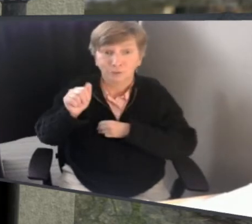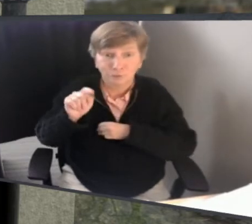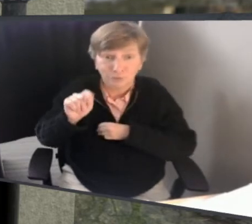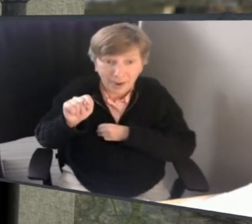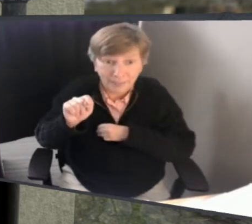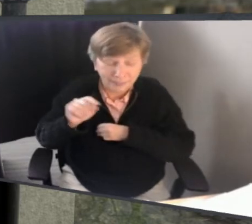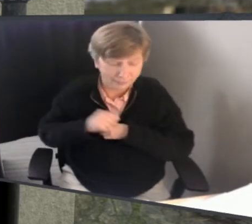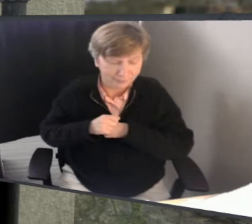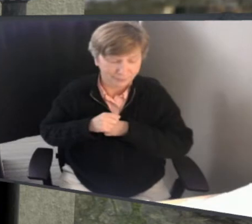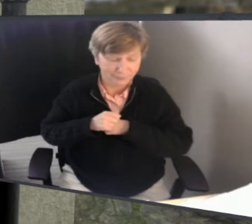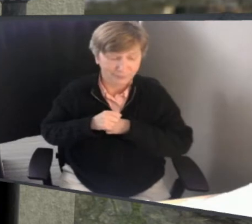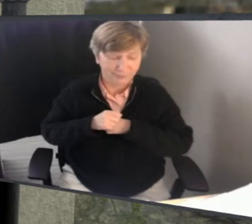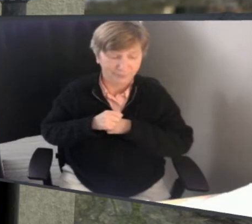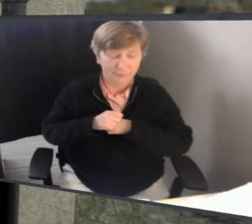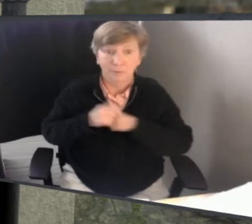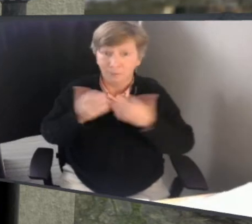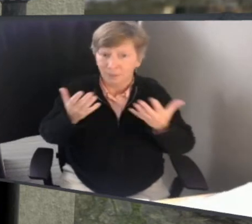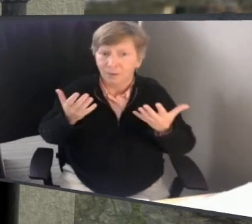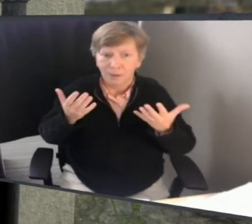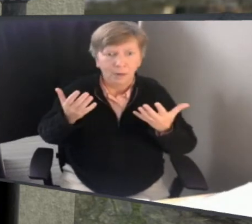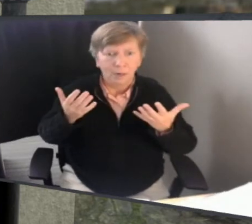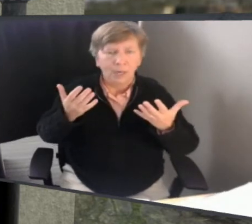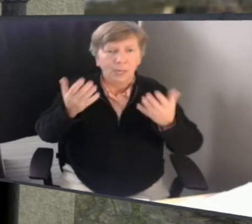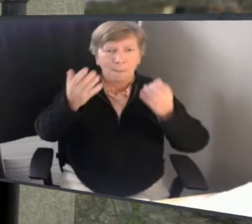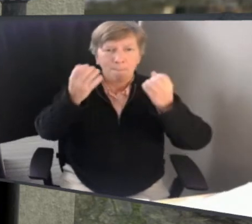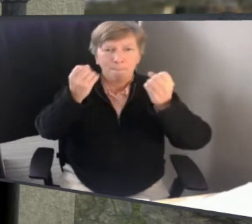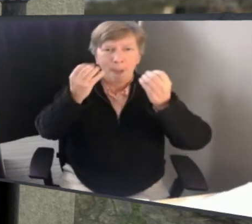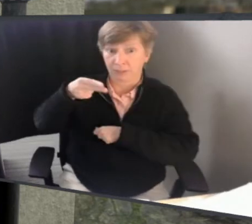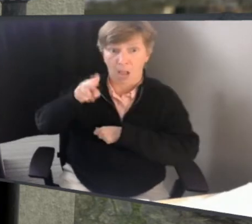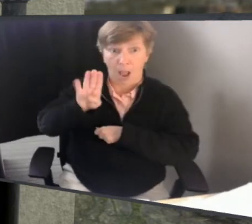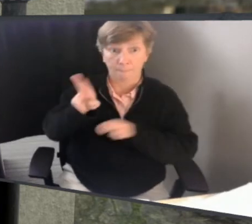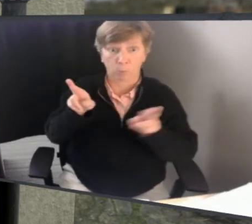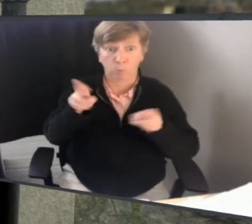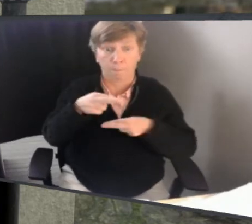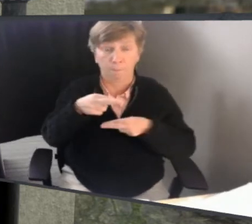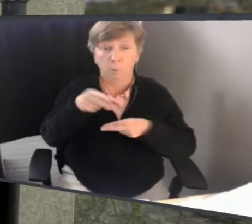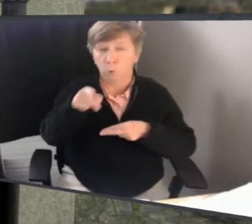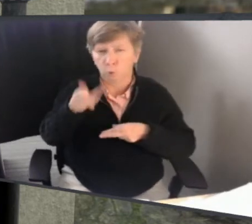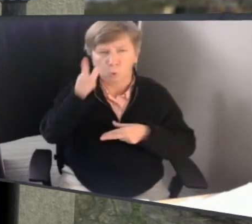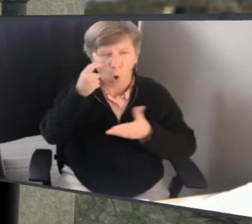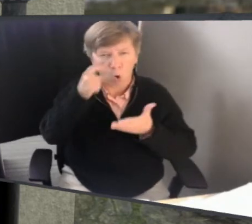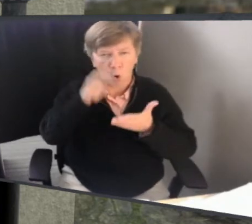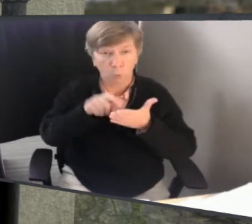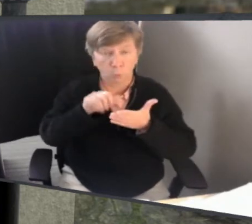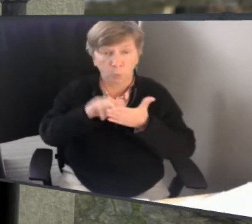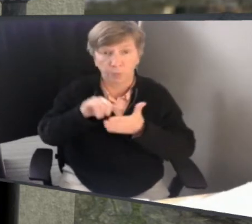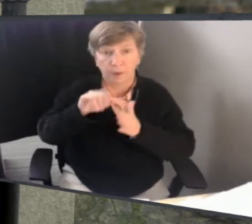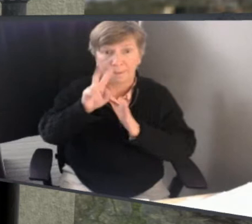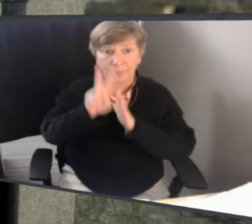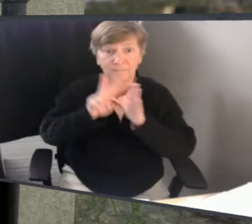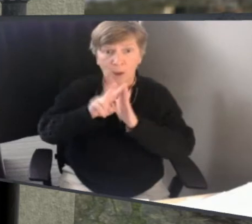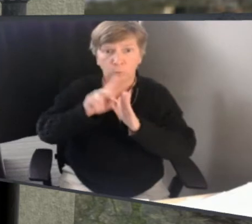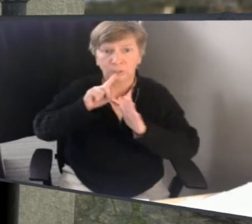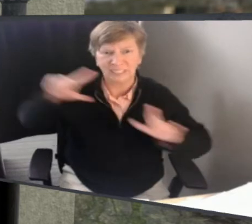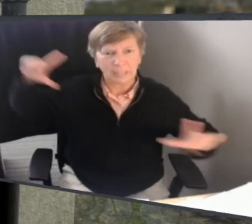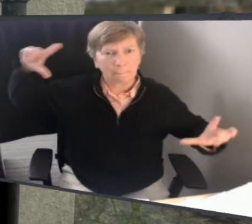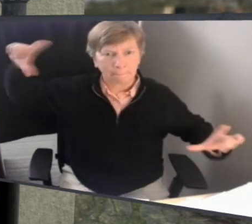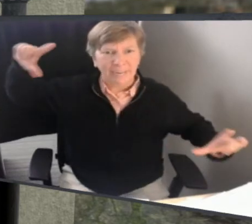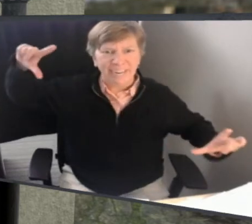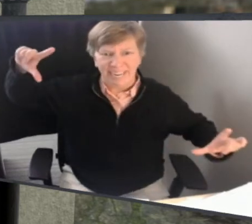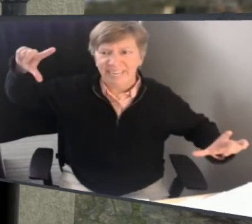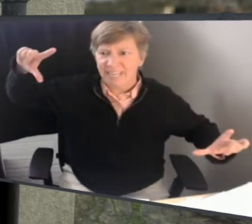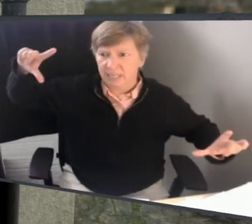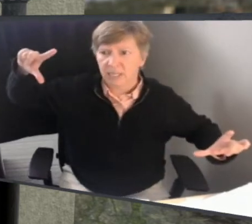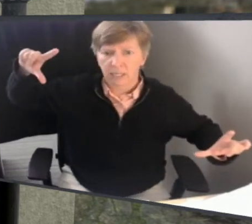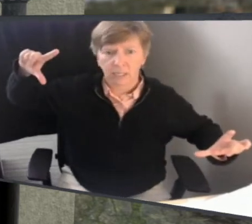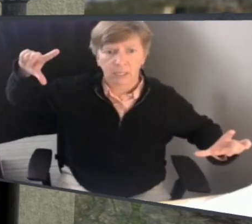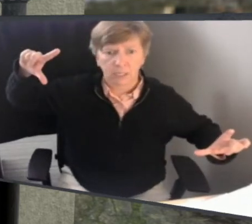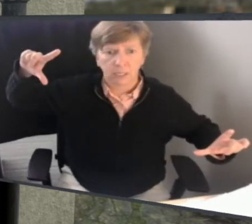language grammar, the chat option as you see in this Hubs room right now. You'll notice the video is